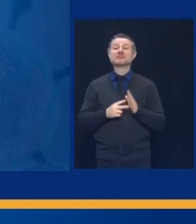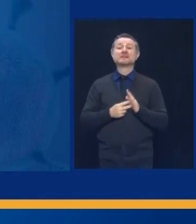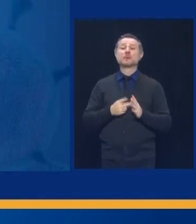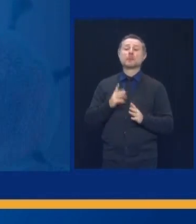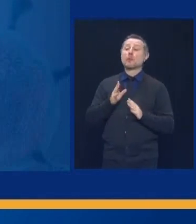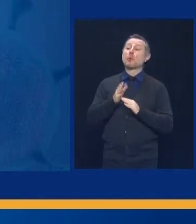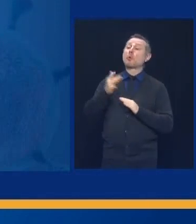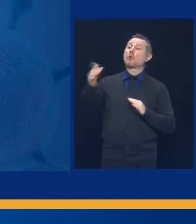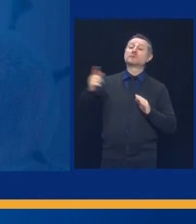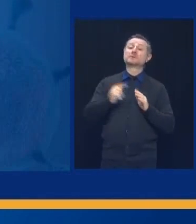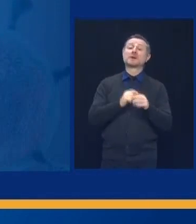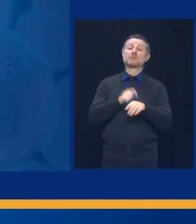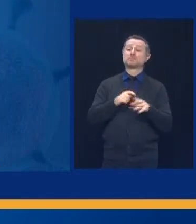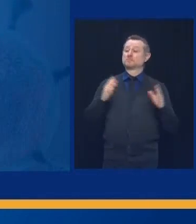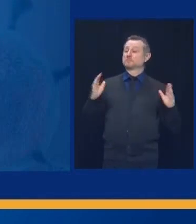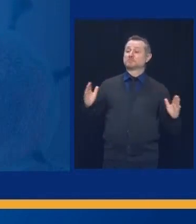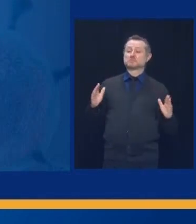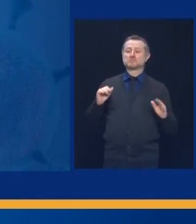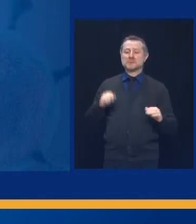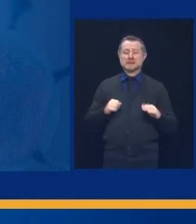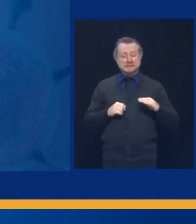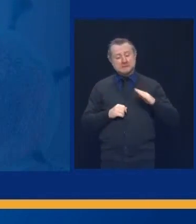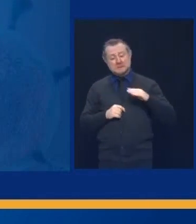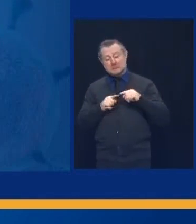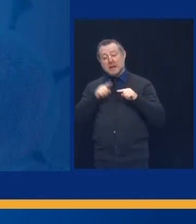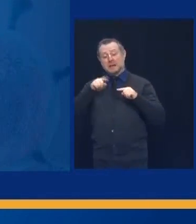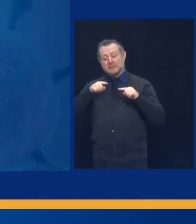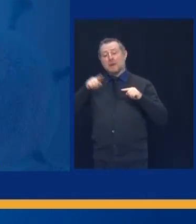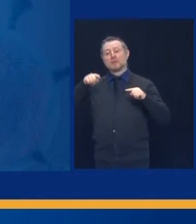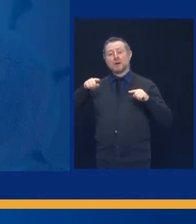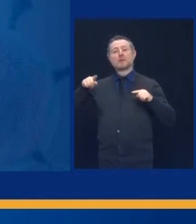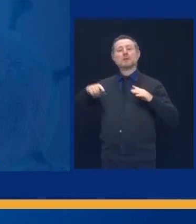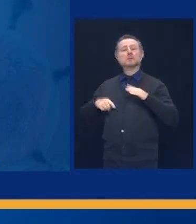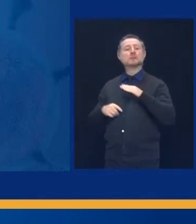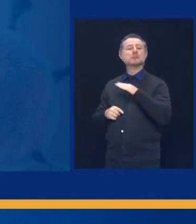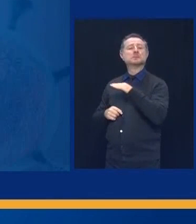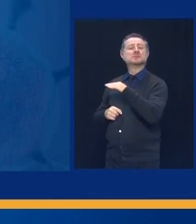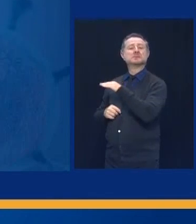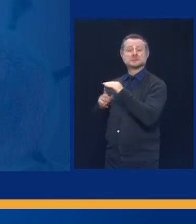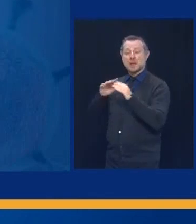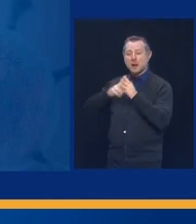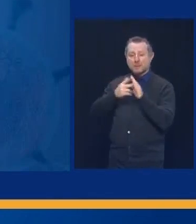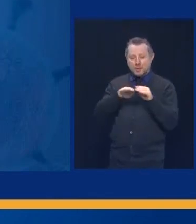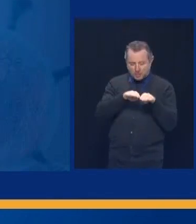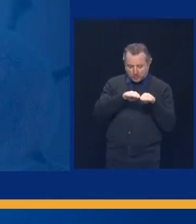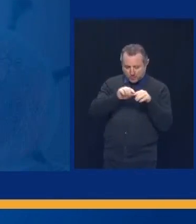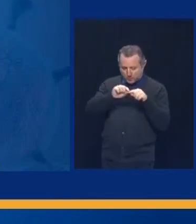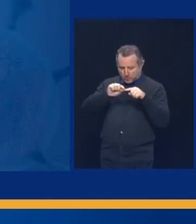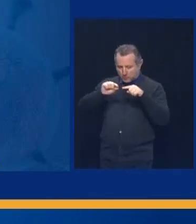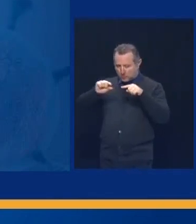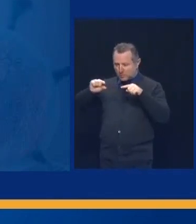AND THEN YOU PUT DOWN THAT FIRE, AND IT COMES DOWN.